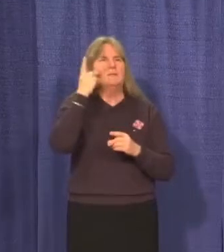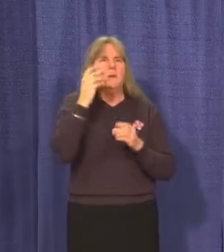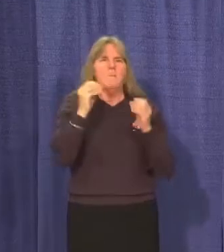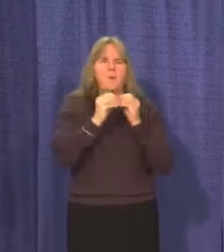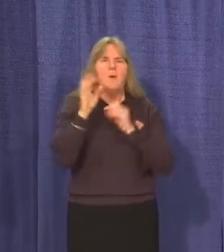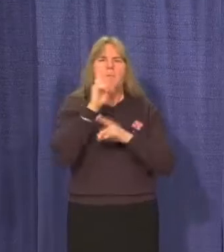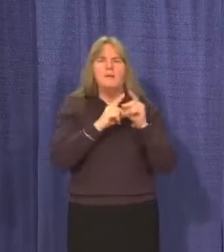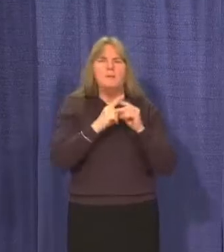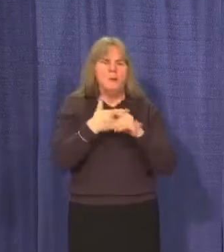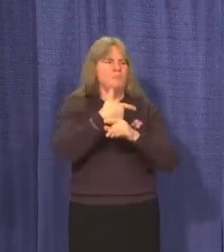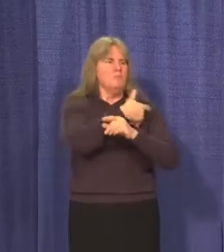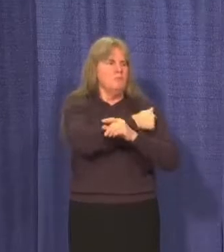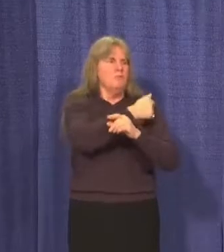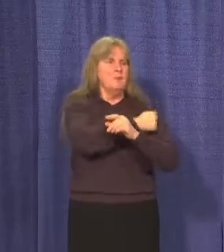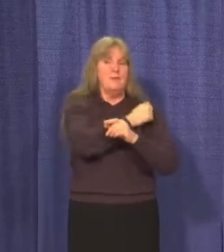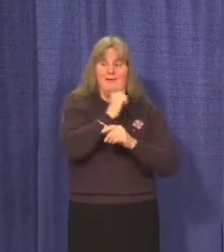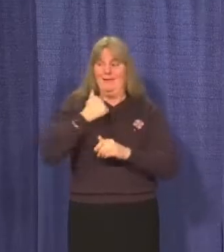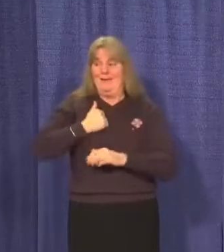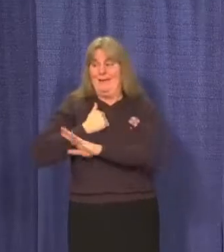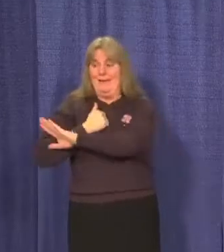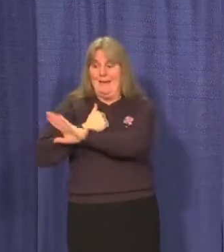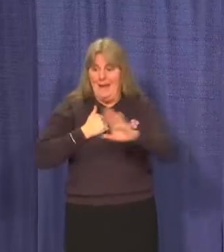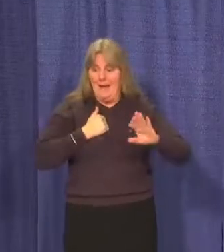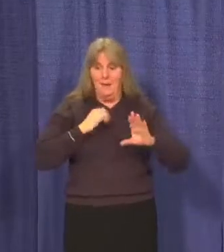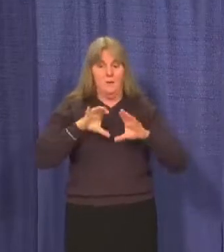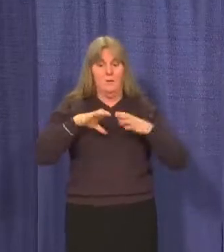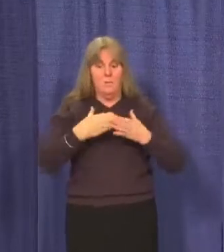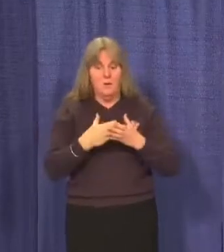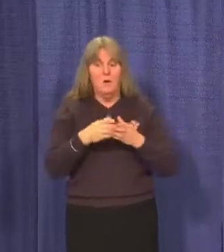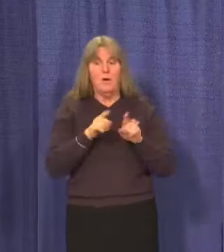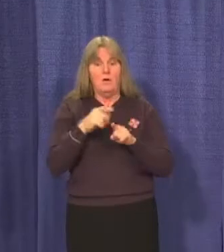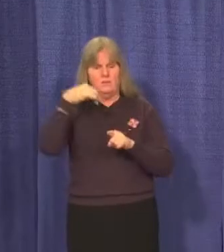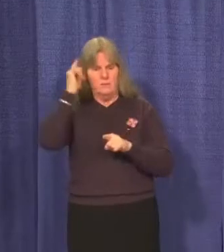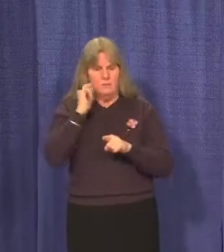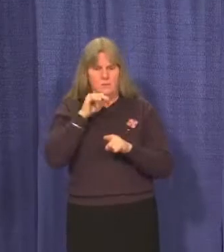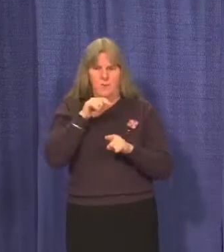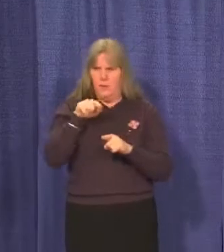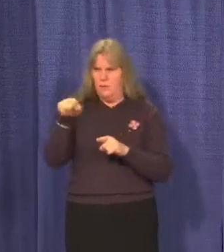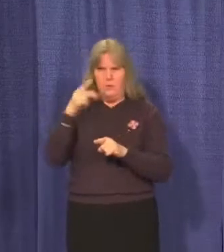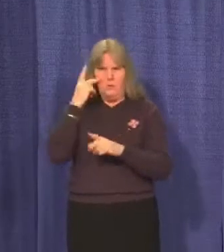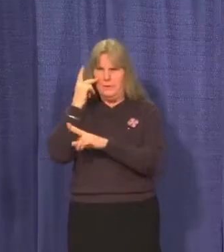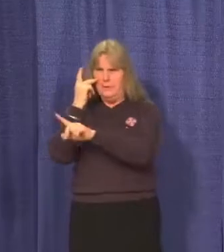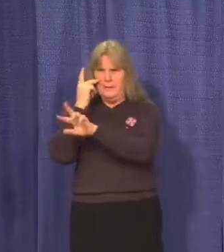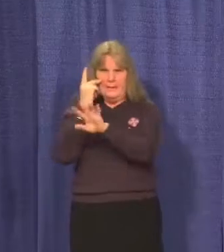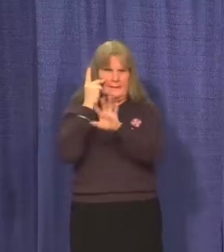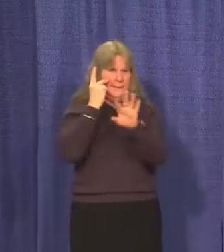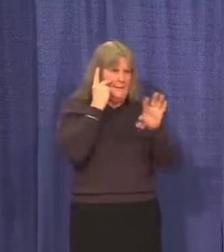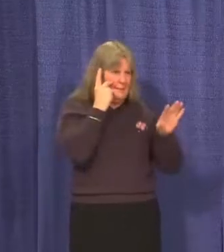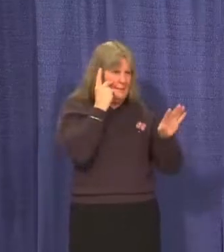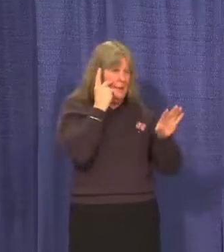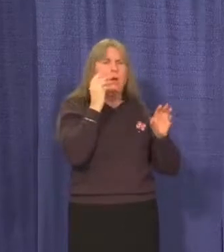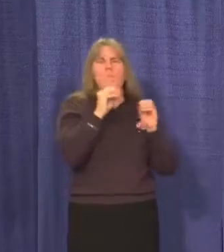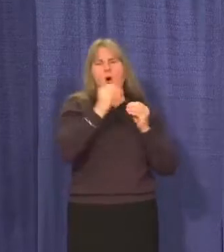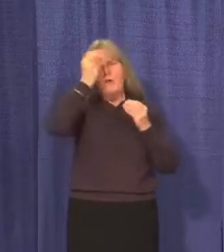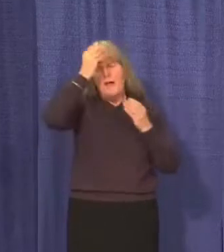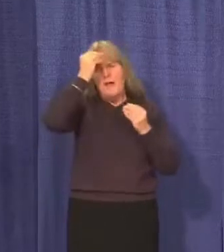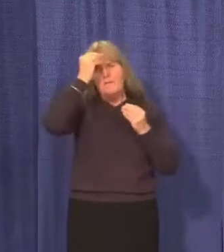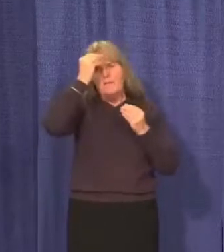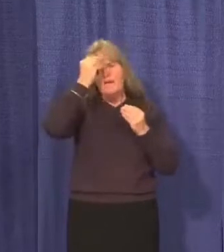and around the world, as well as locally, and as we continue to publish more information about the Moderna vaccine and we learn